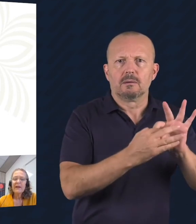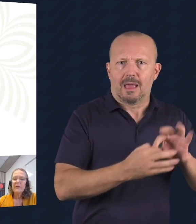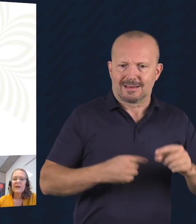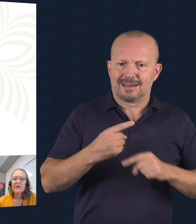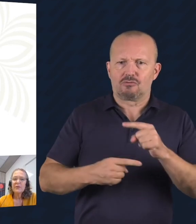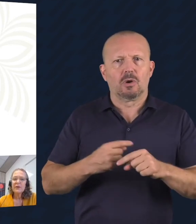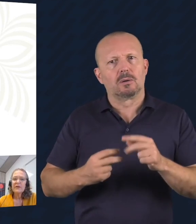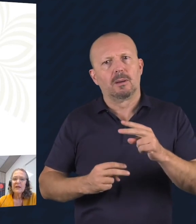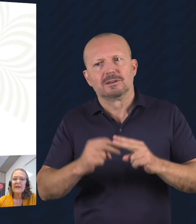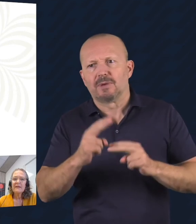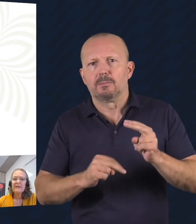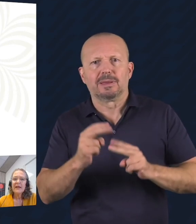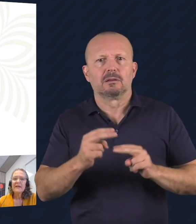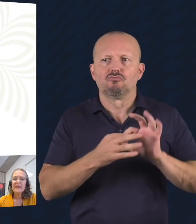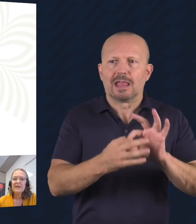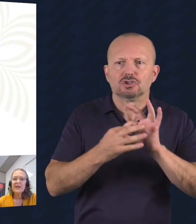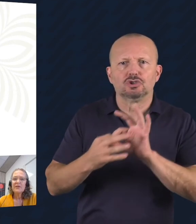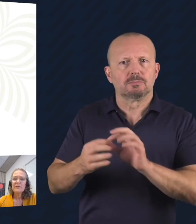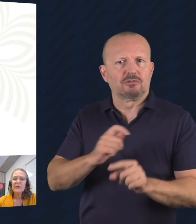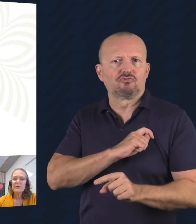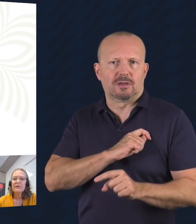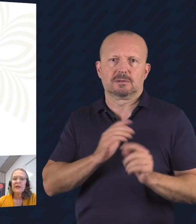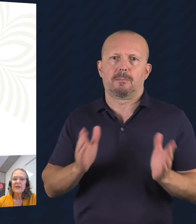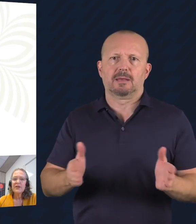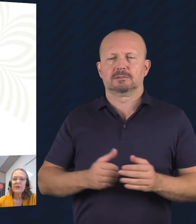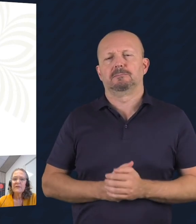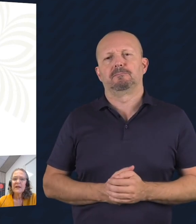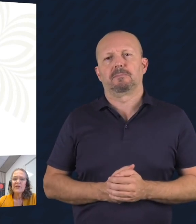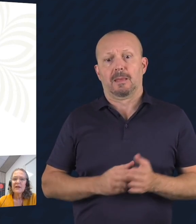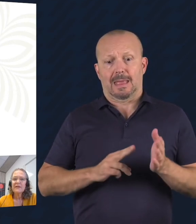We need to work together and continue to build relationships and trust.